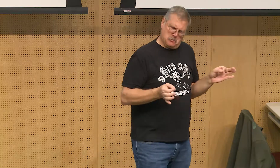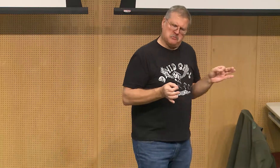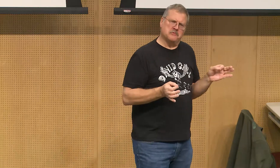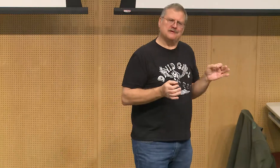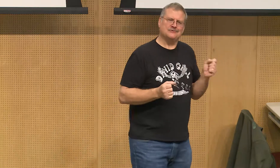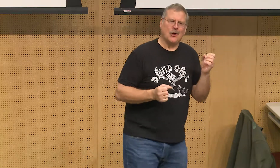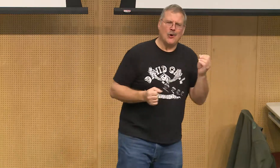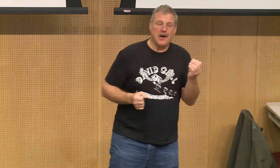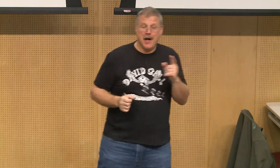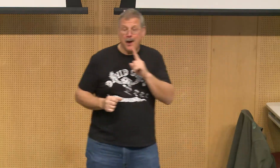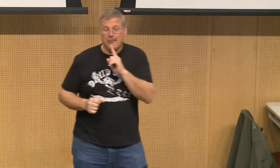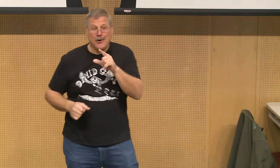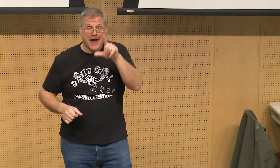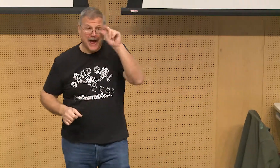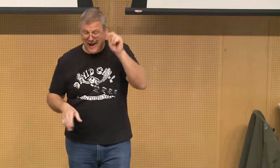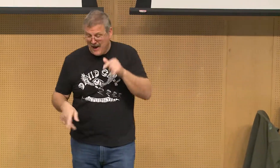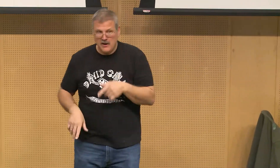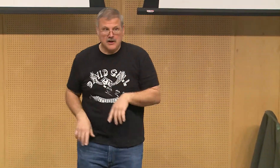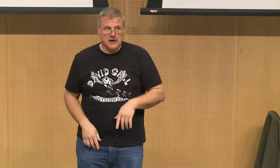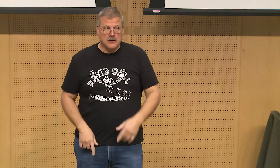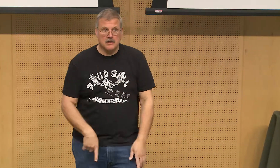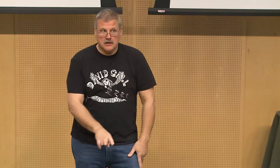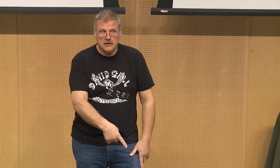private, all-girls school,